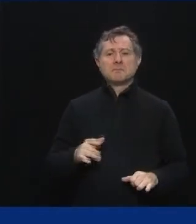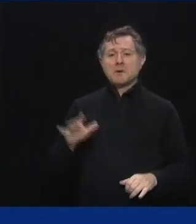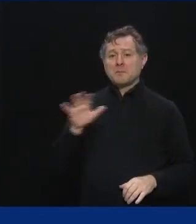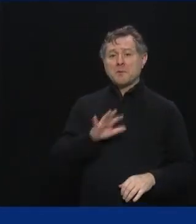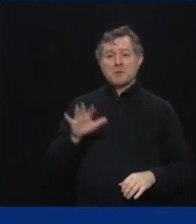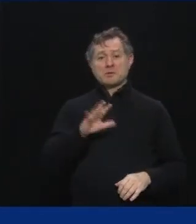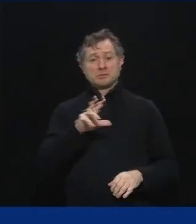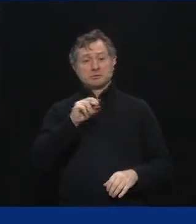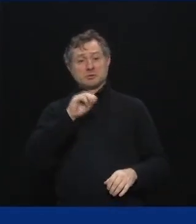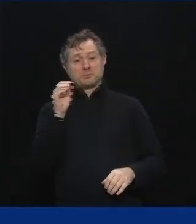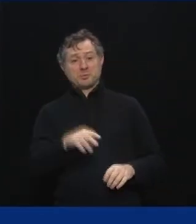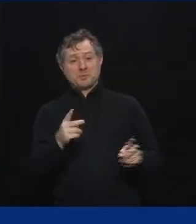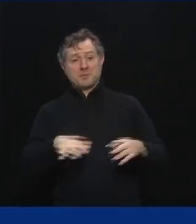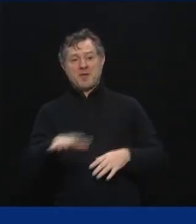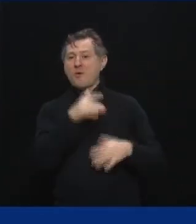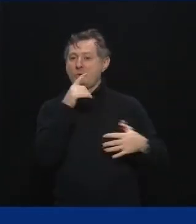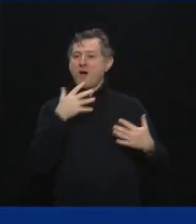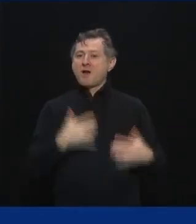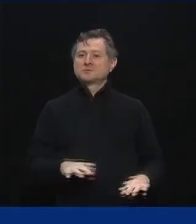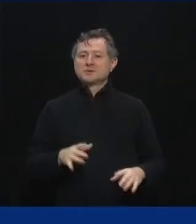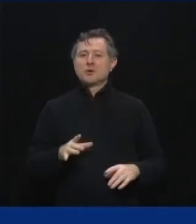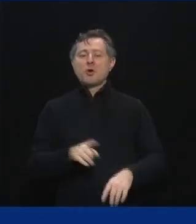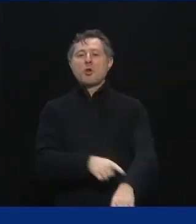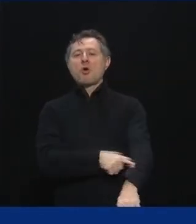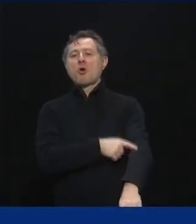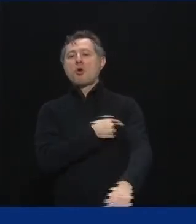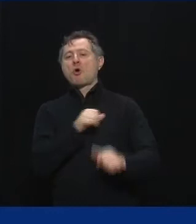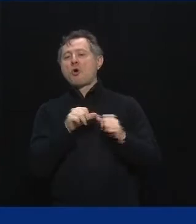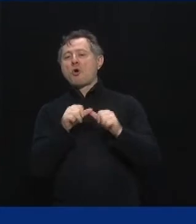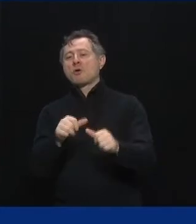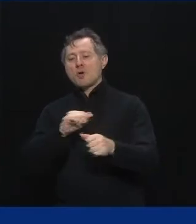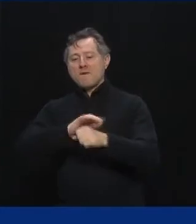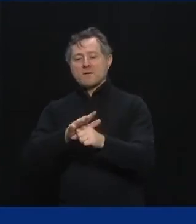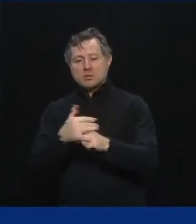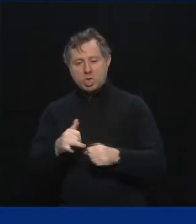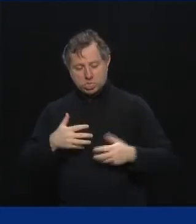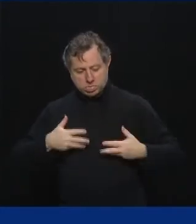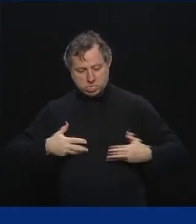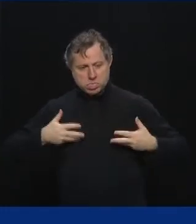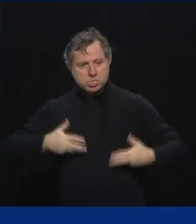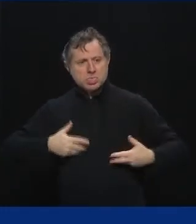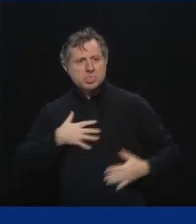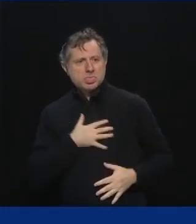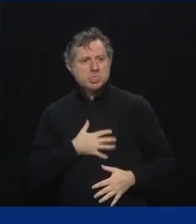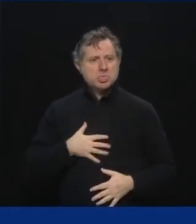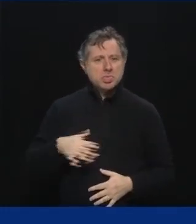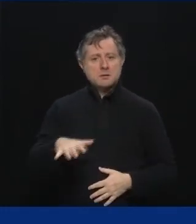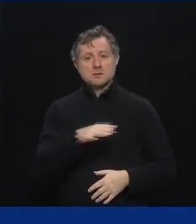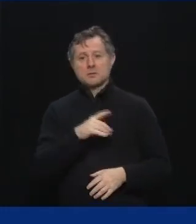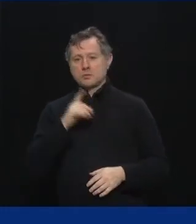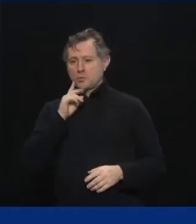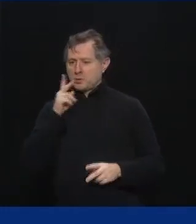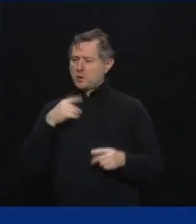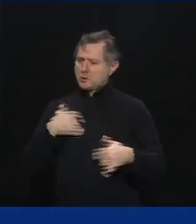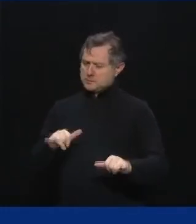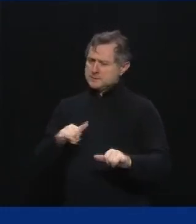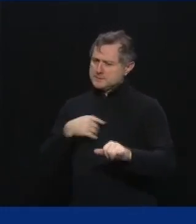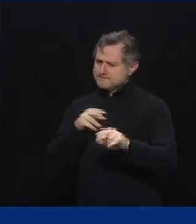EFFECTS OF THIS. AND I WANT PEOPLE TO KNOW, EVEN THOUGH WE THINK ABOUT 30% OF PEOPLE HAVE LONG COVID. THERE'S A COUPLE OF THINGS.